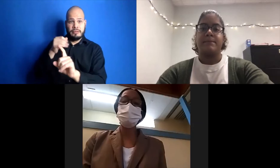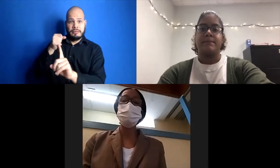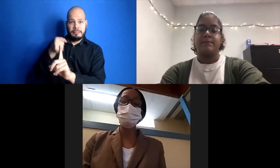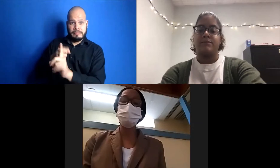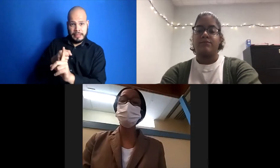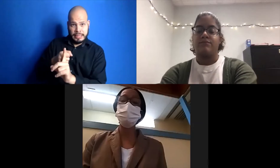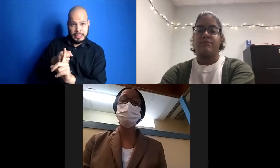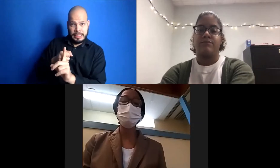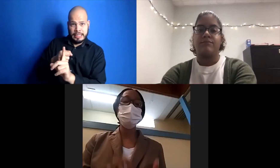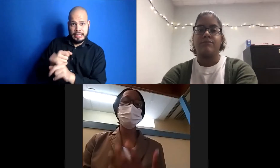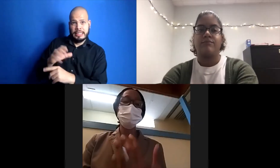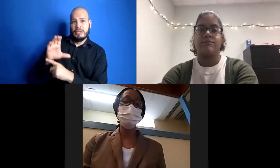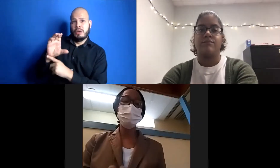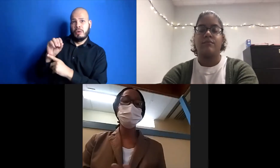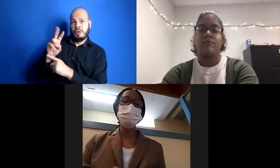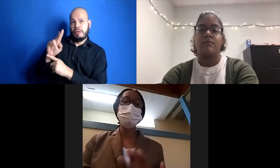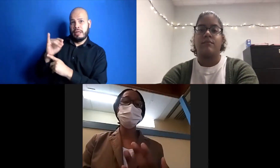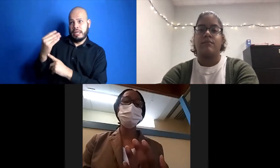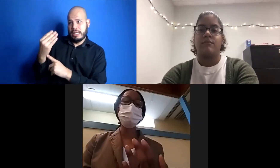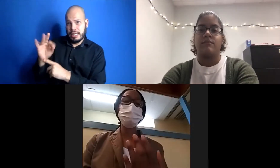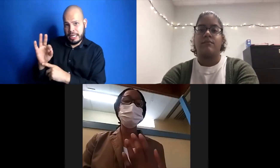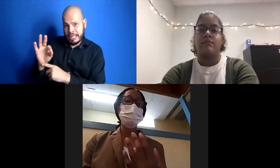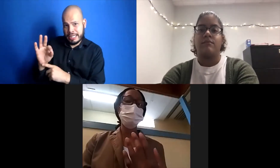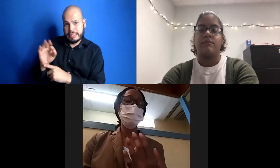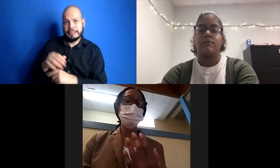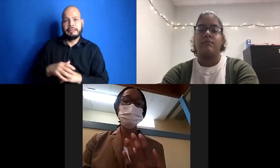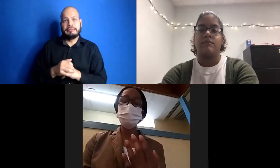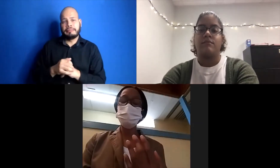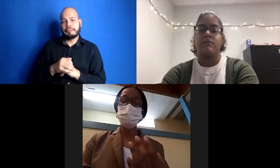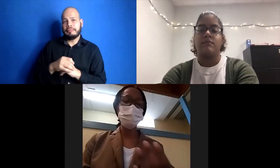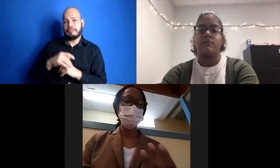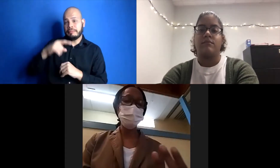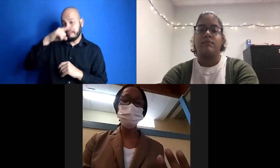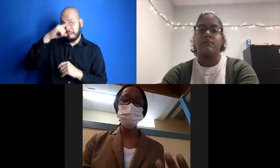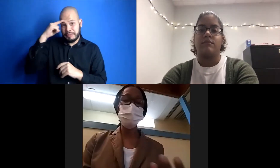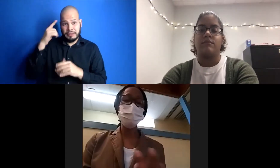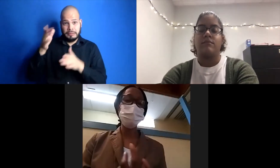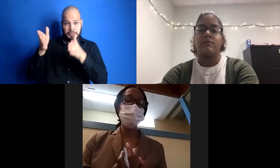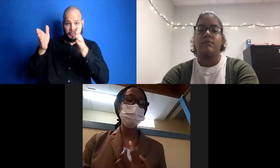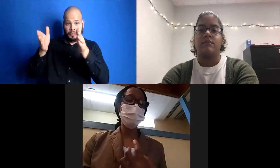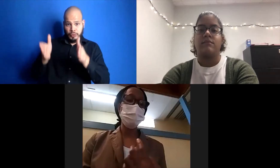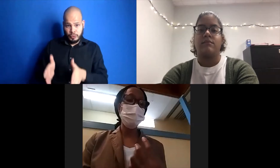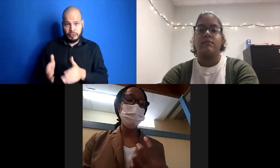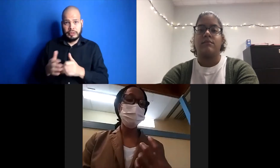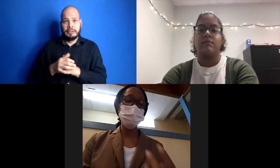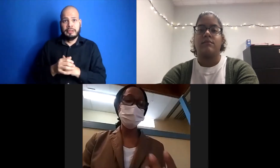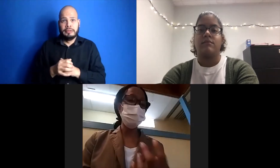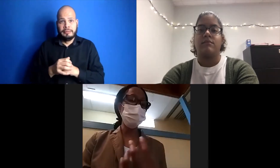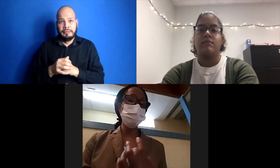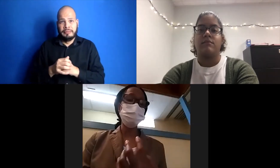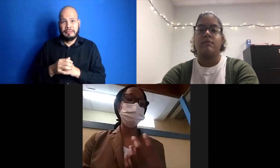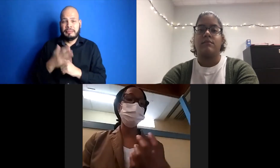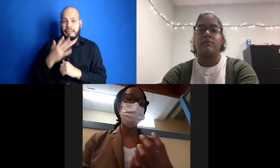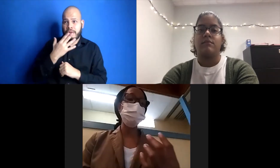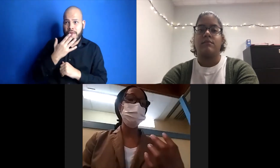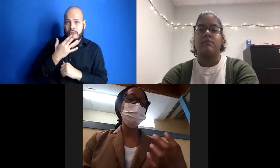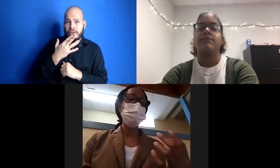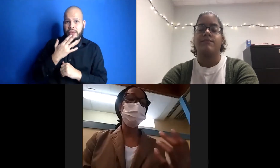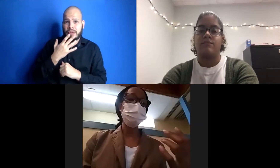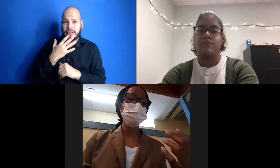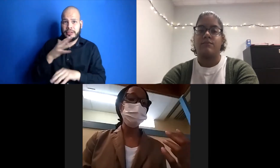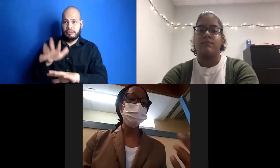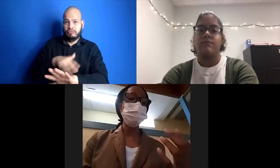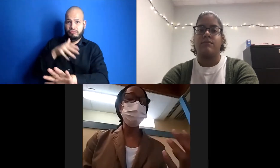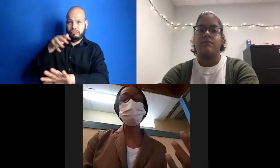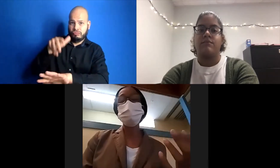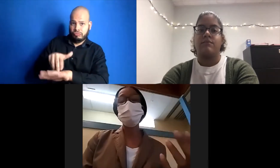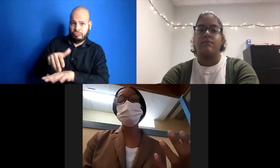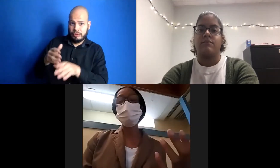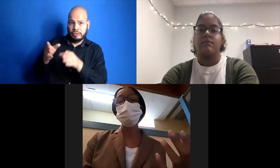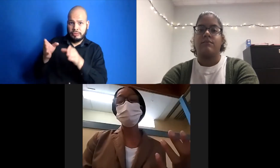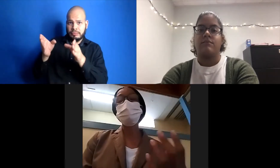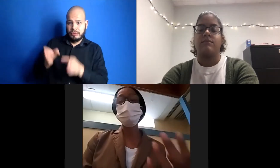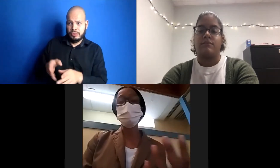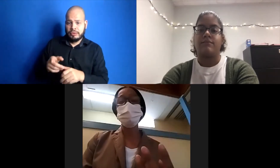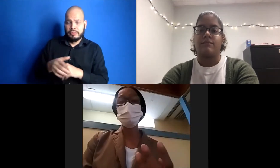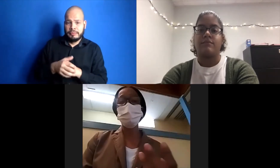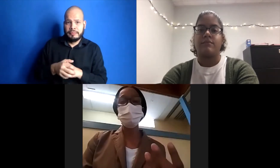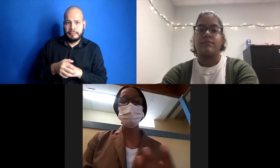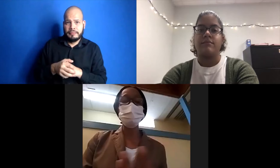actually a black person um of color indigenous person the COVID-19 we know the impact on